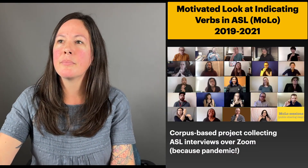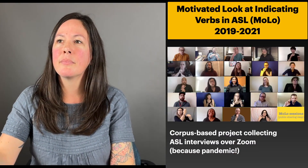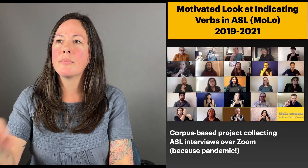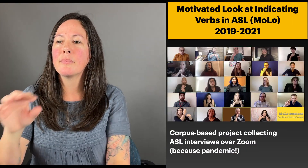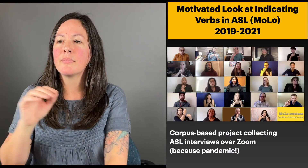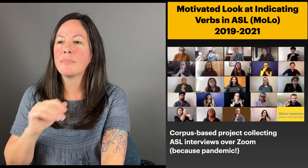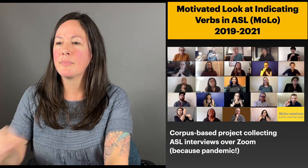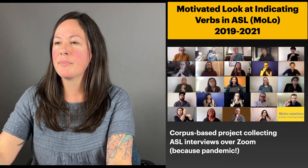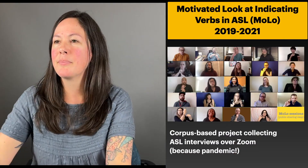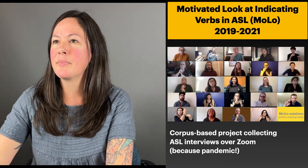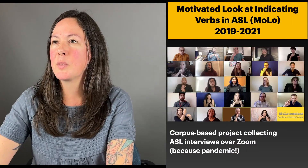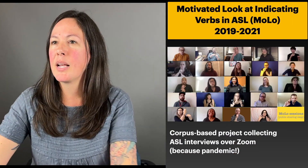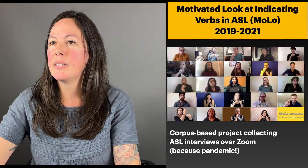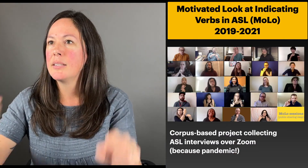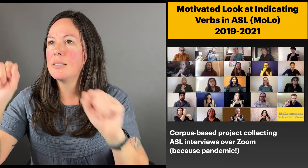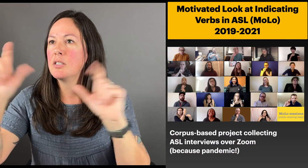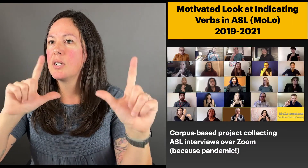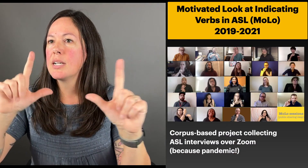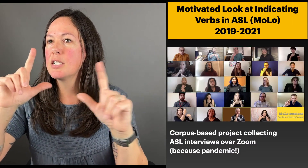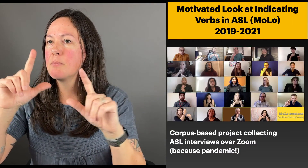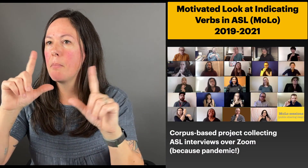of platforms